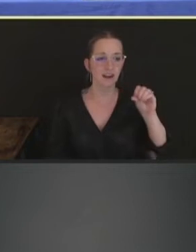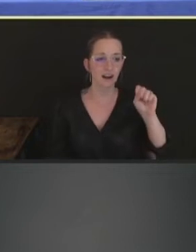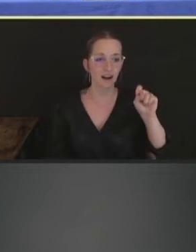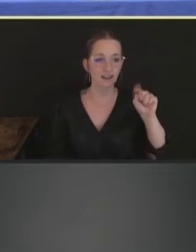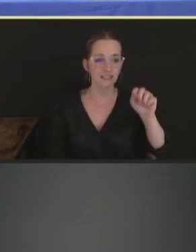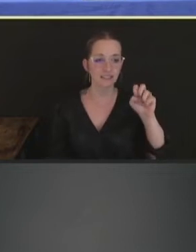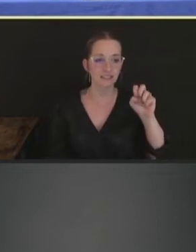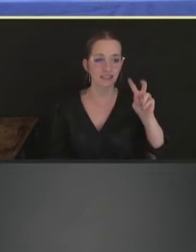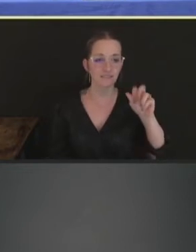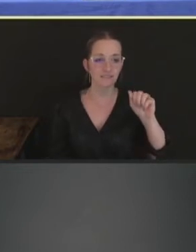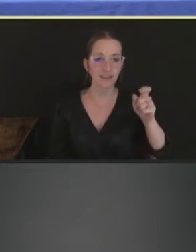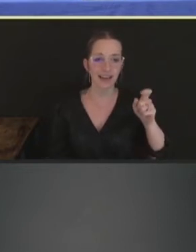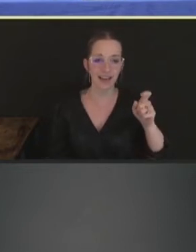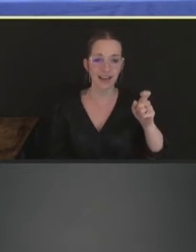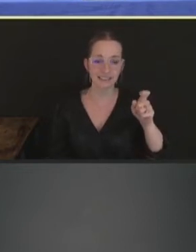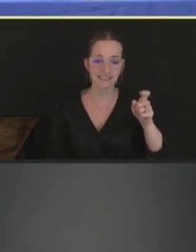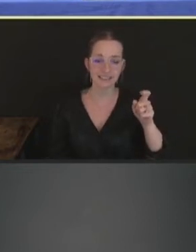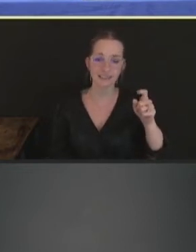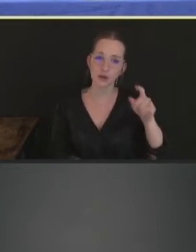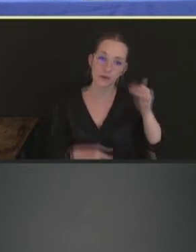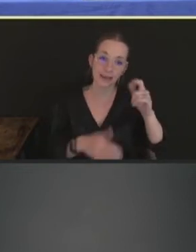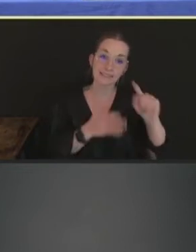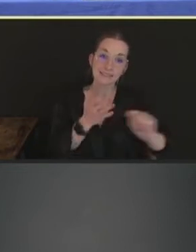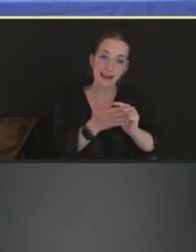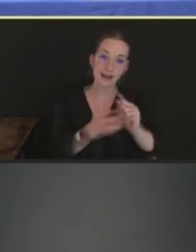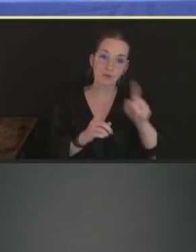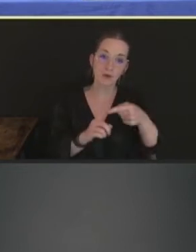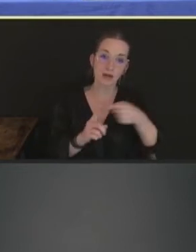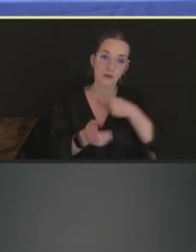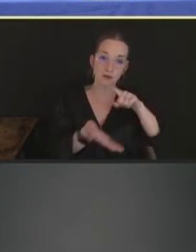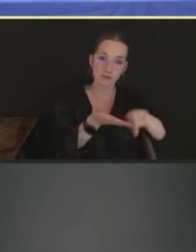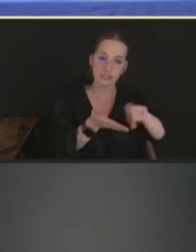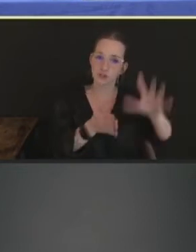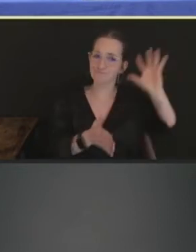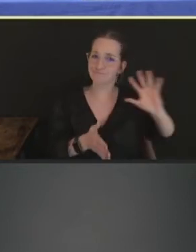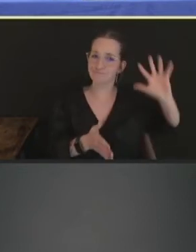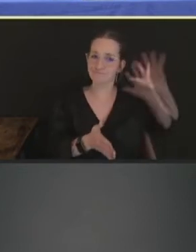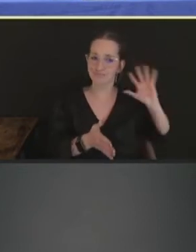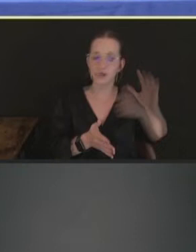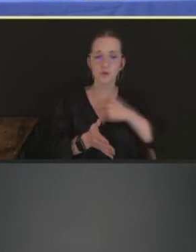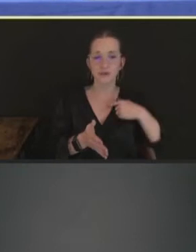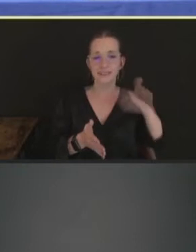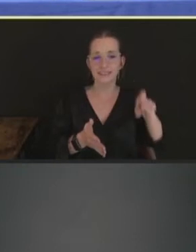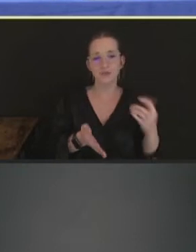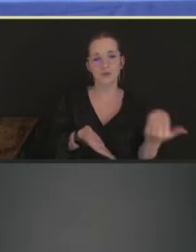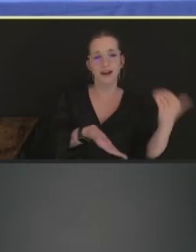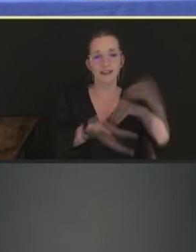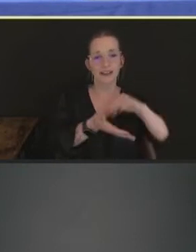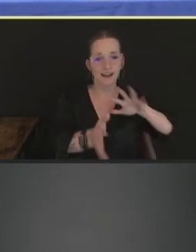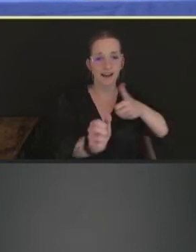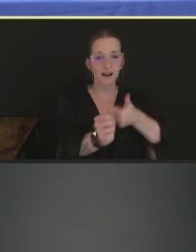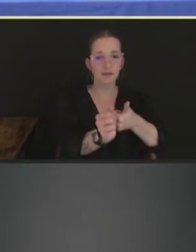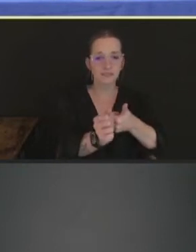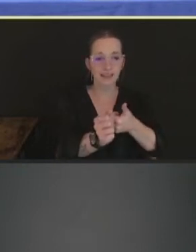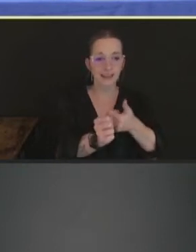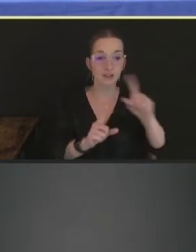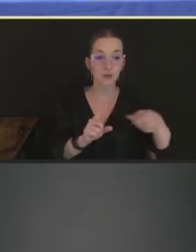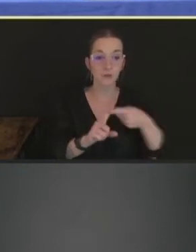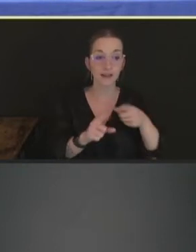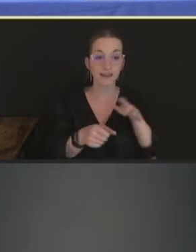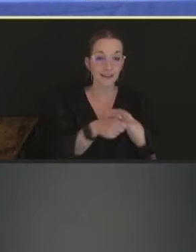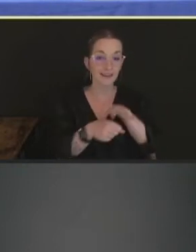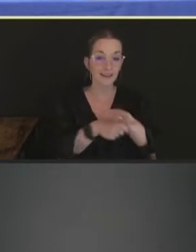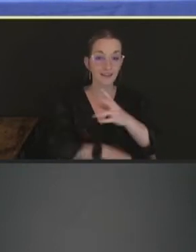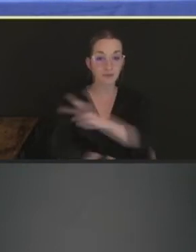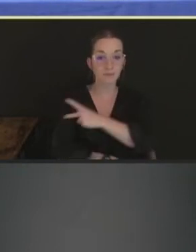We're going to need to do it again when there's enough patients accumulated to look at the